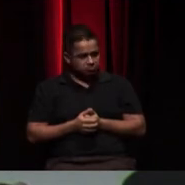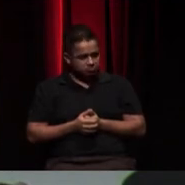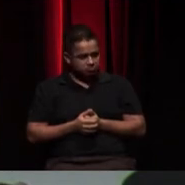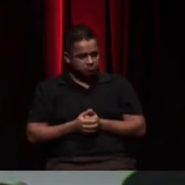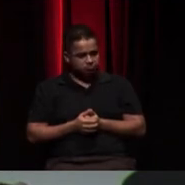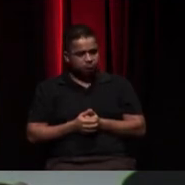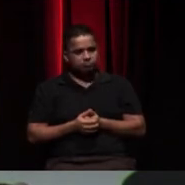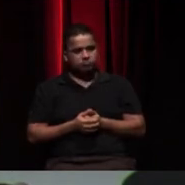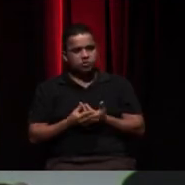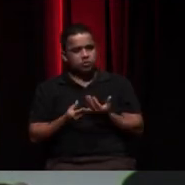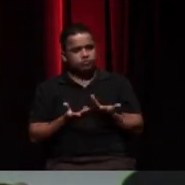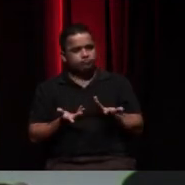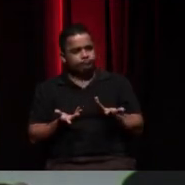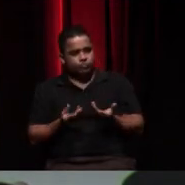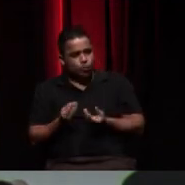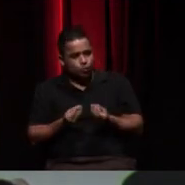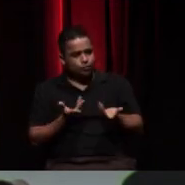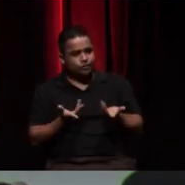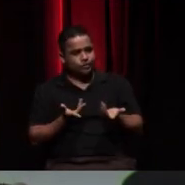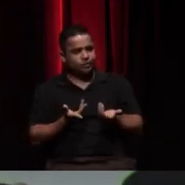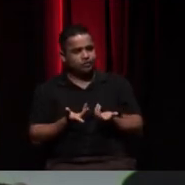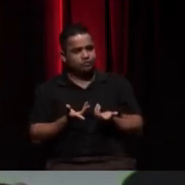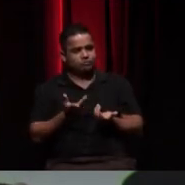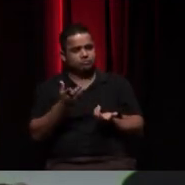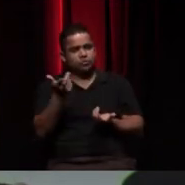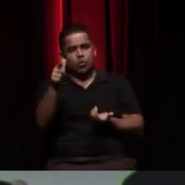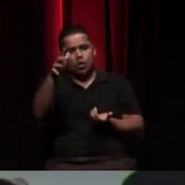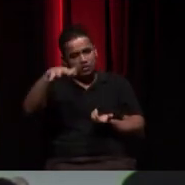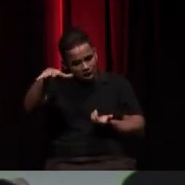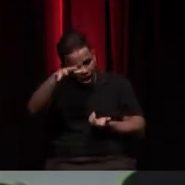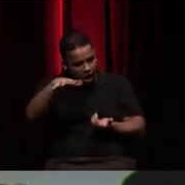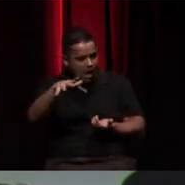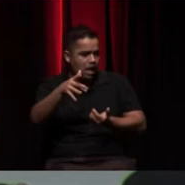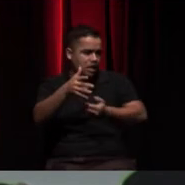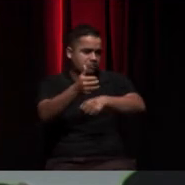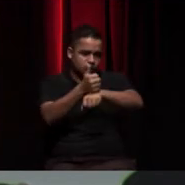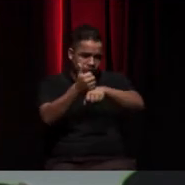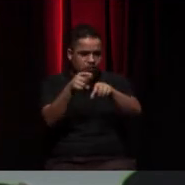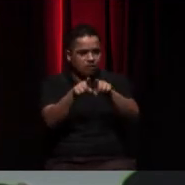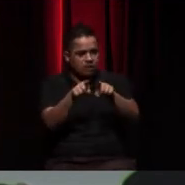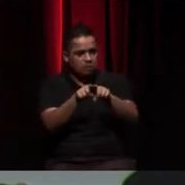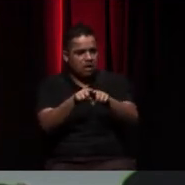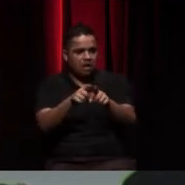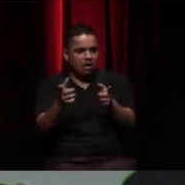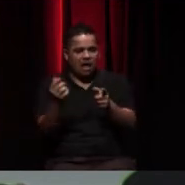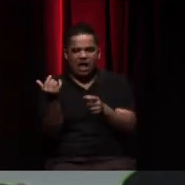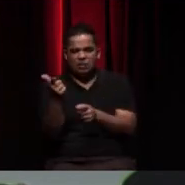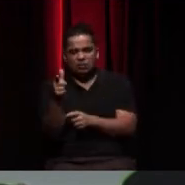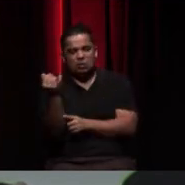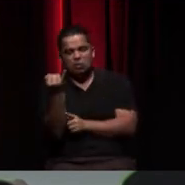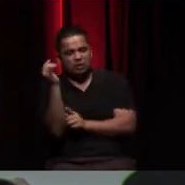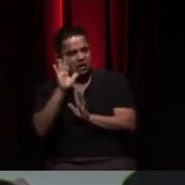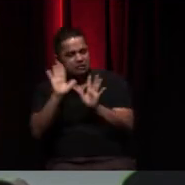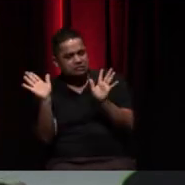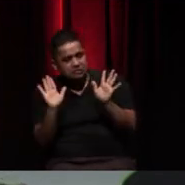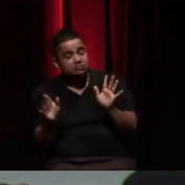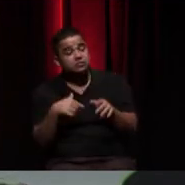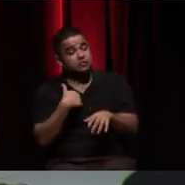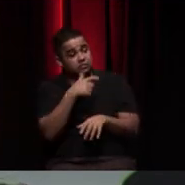As if some areas of the profession were less important. So, if you are an investigative journalist